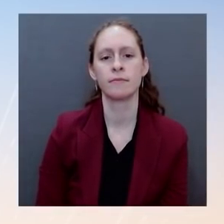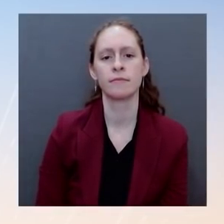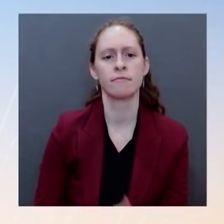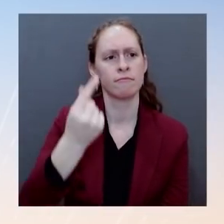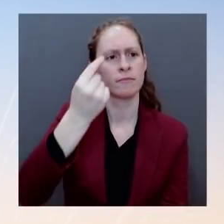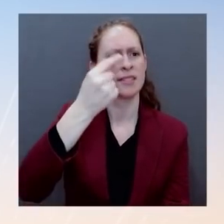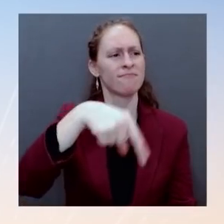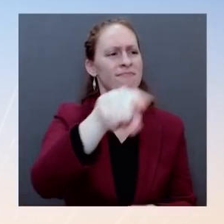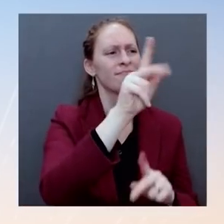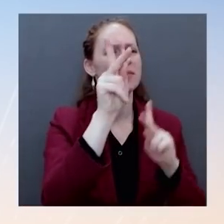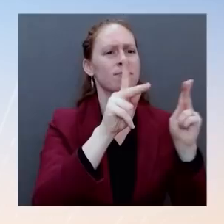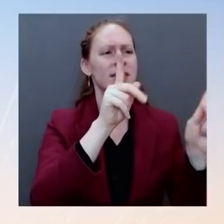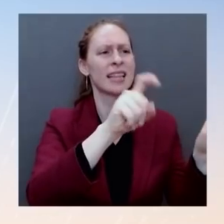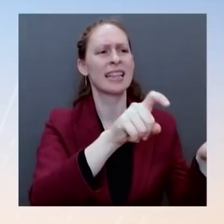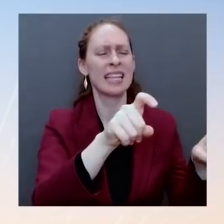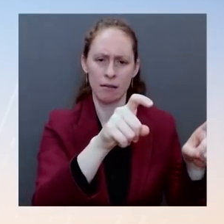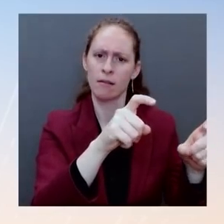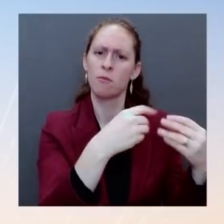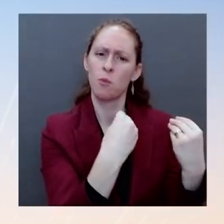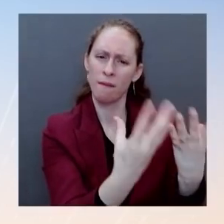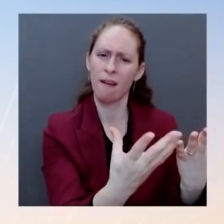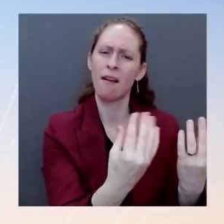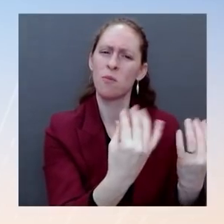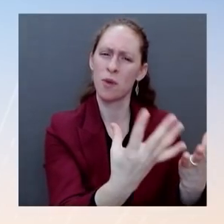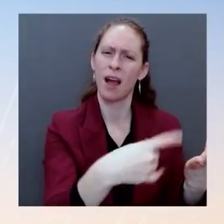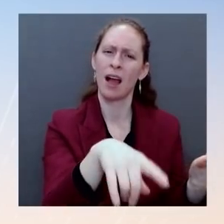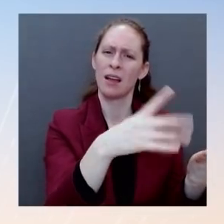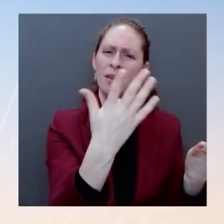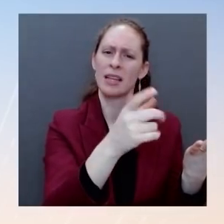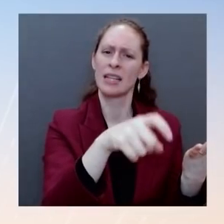to deliver that type of relief directly to families, that can make all the difference.